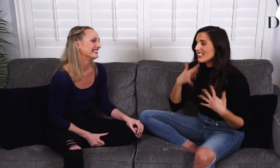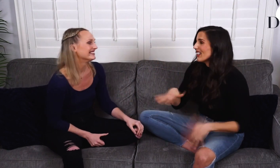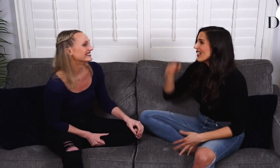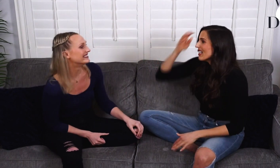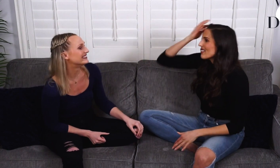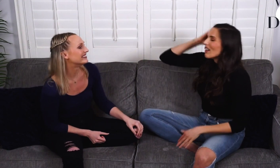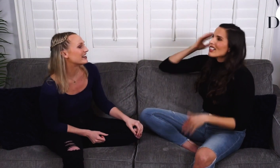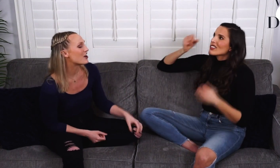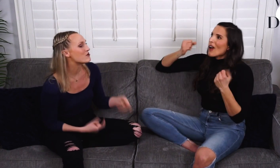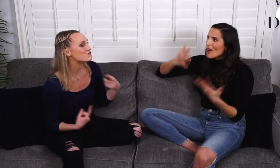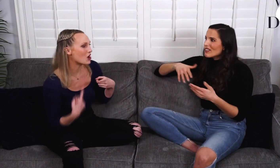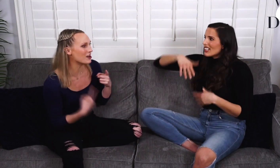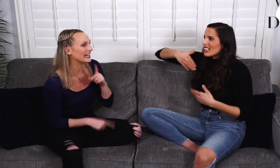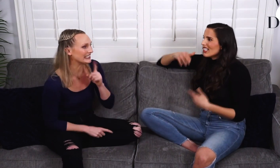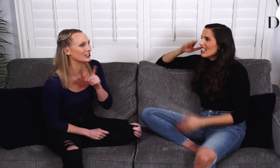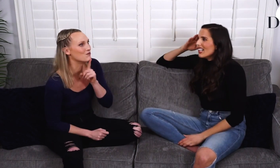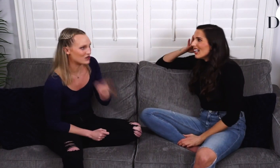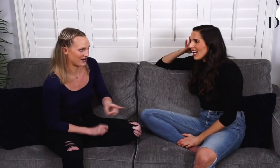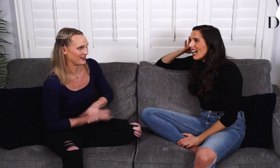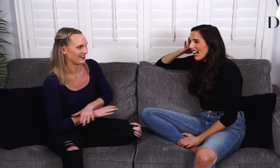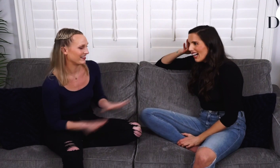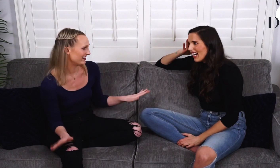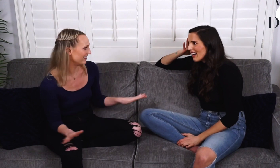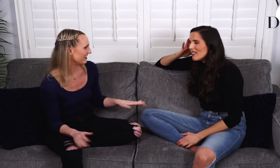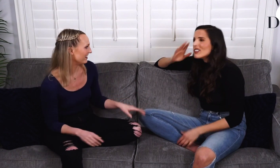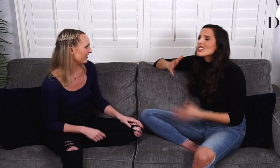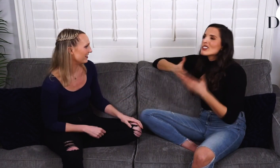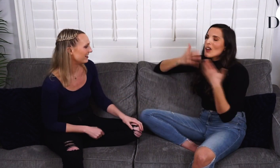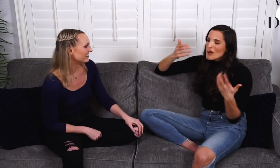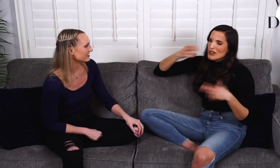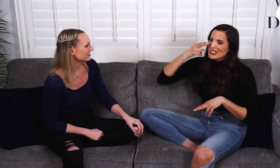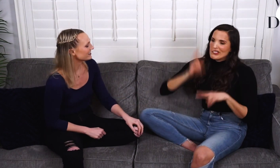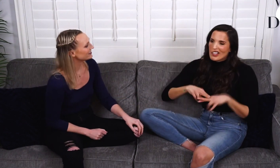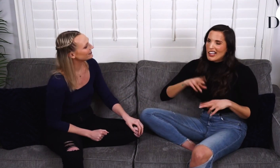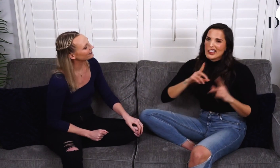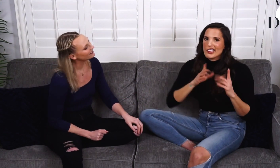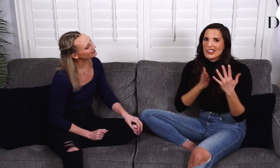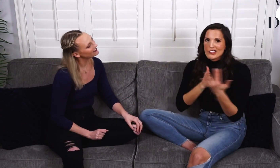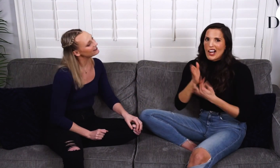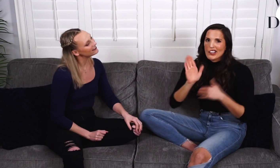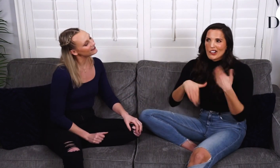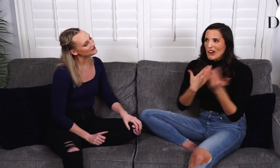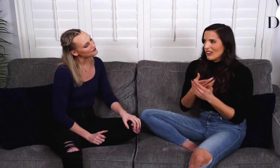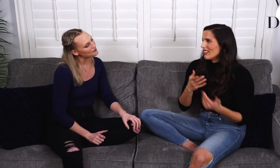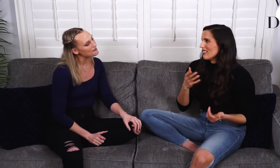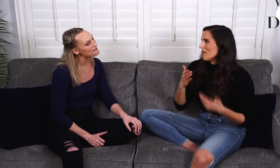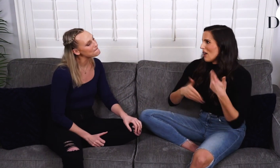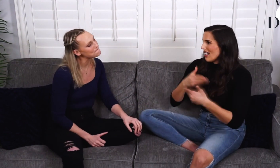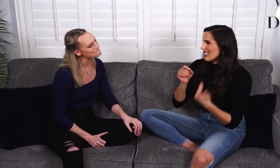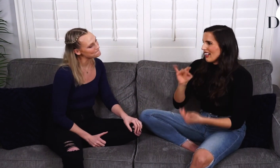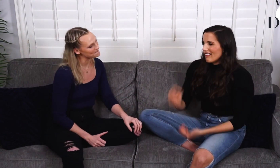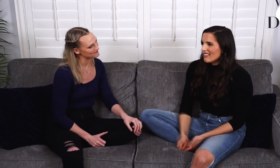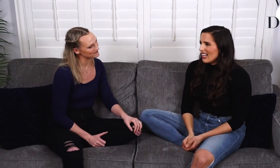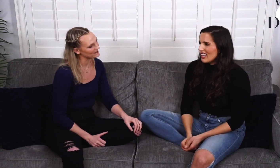Yeah, because I'm afraid to make noise! - The struggle is real. So much fun though, throughout this whole process.